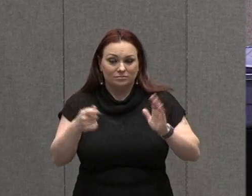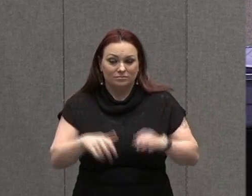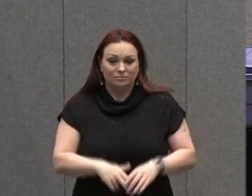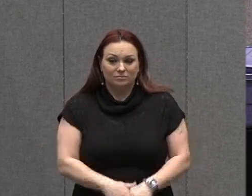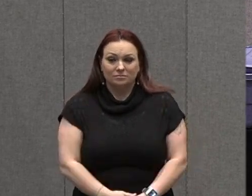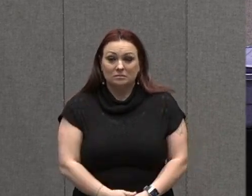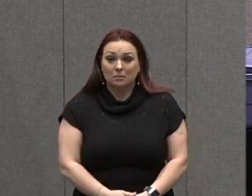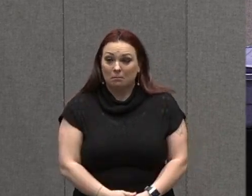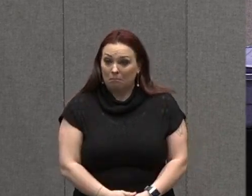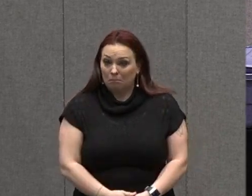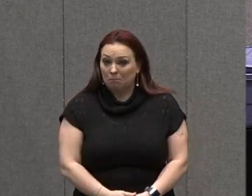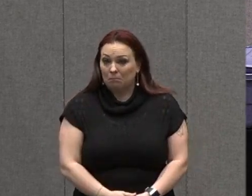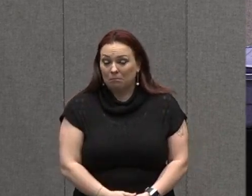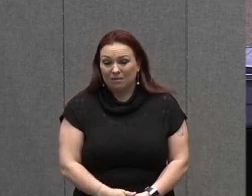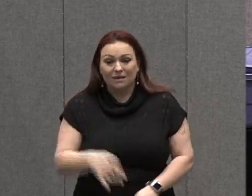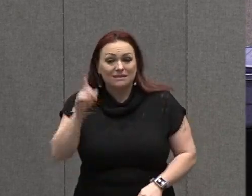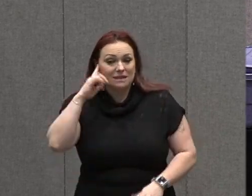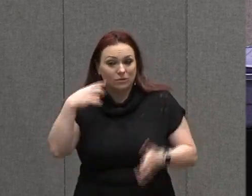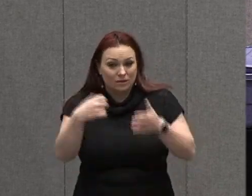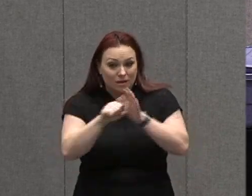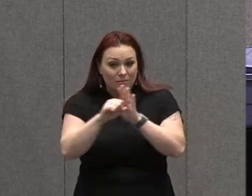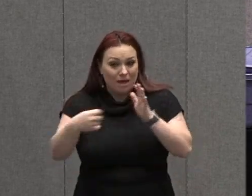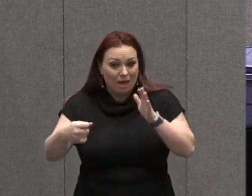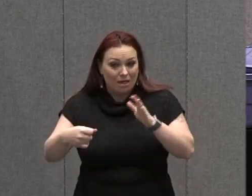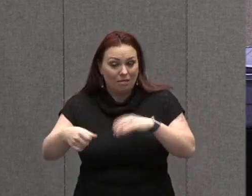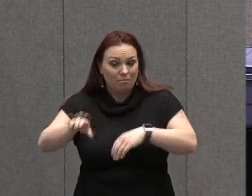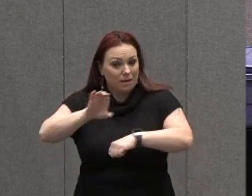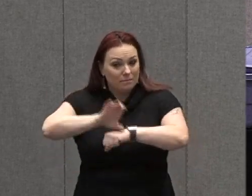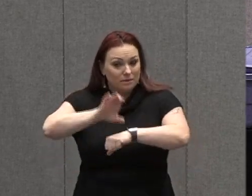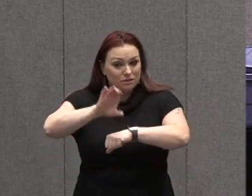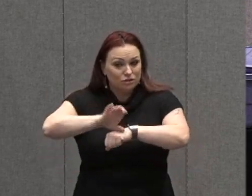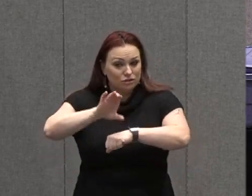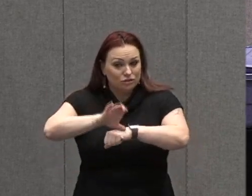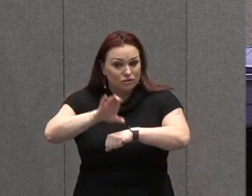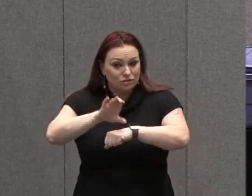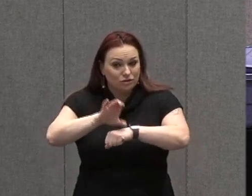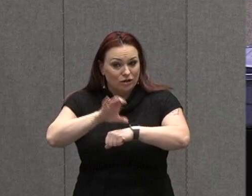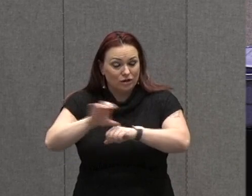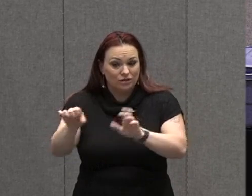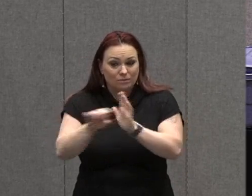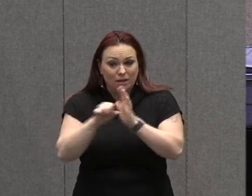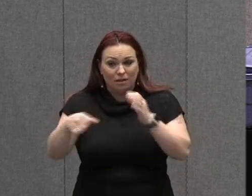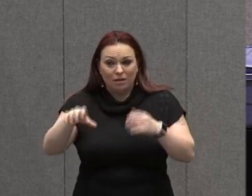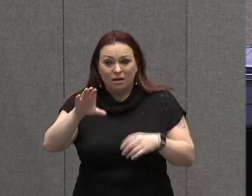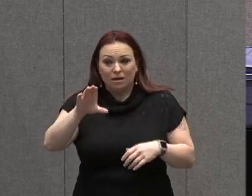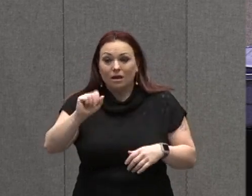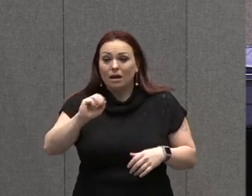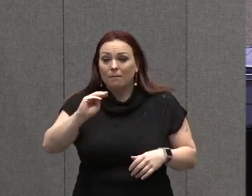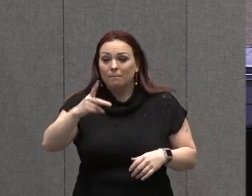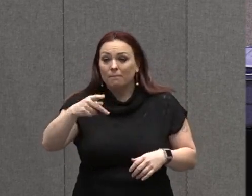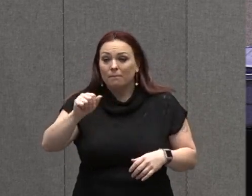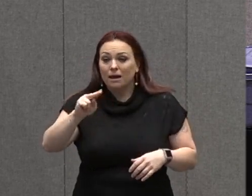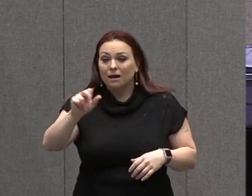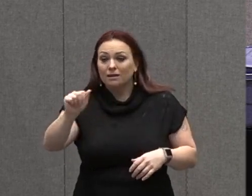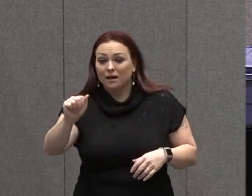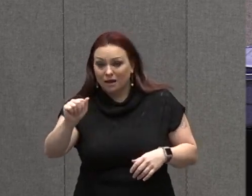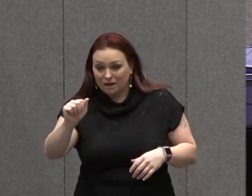Ooh that sounds like a bell. A church bell right? Campana. - Campana. Oh I got to make sure I don't get too close to her,